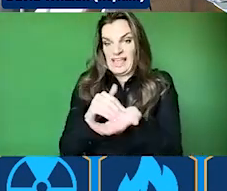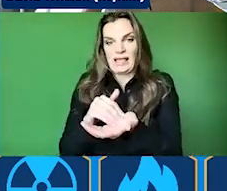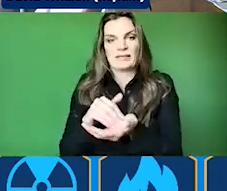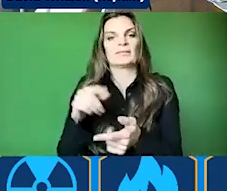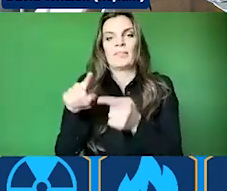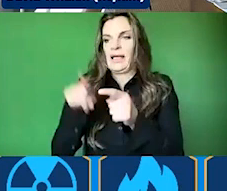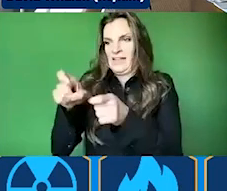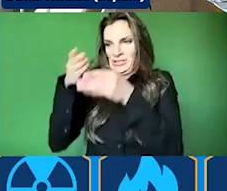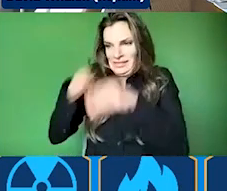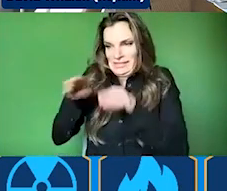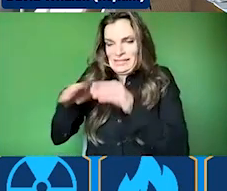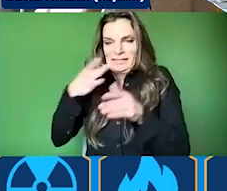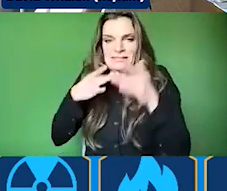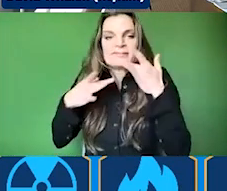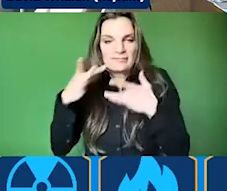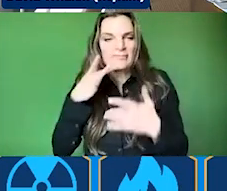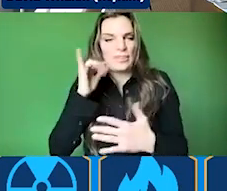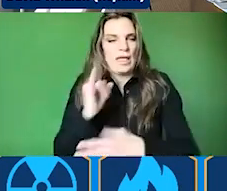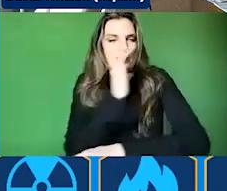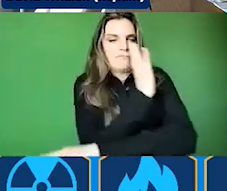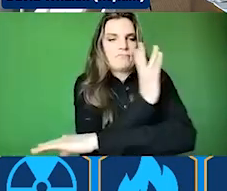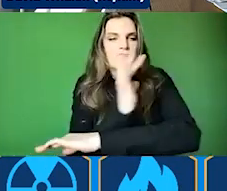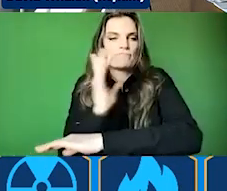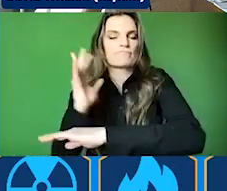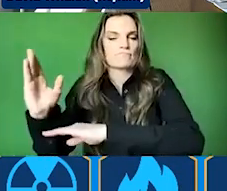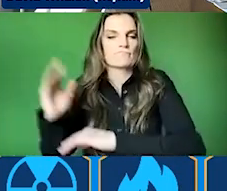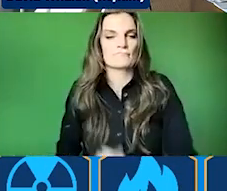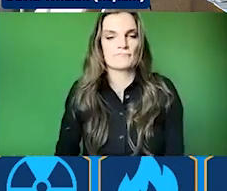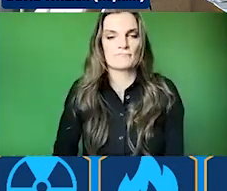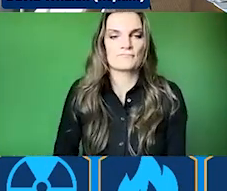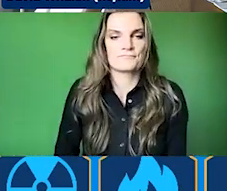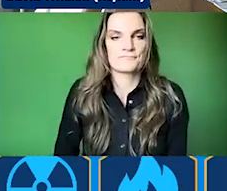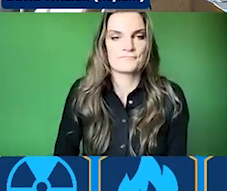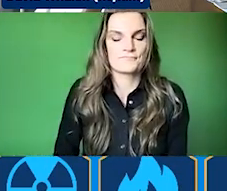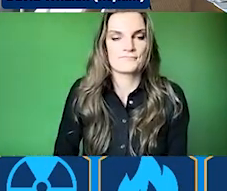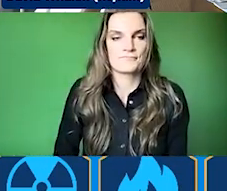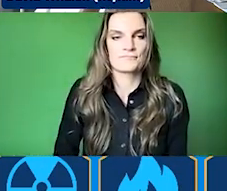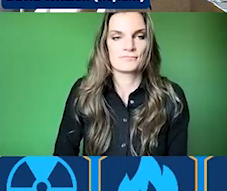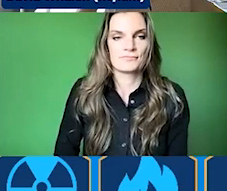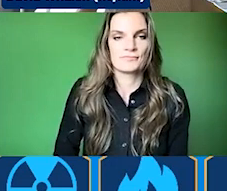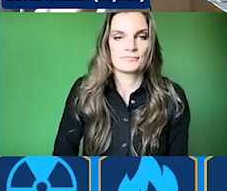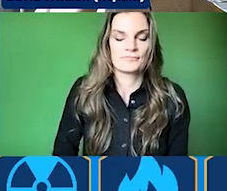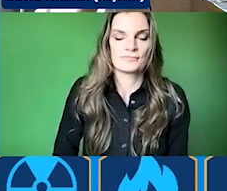closer to crisis standards. And I wanted to just emphasize there